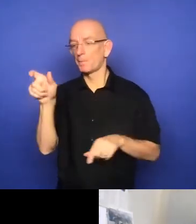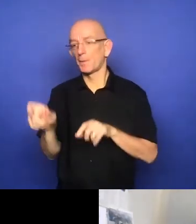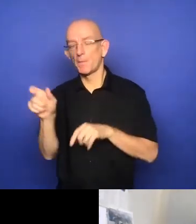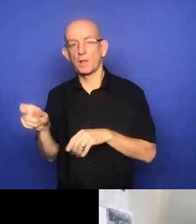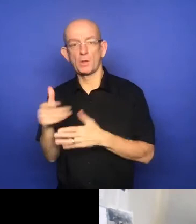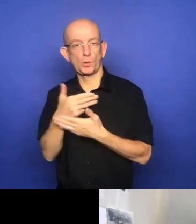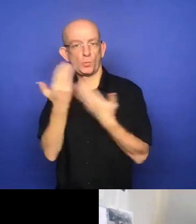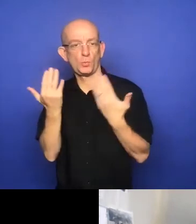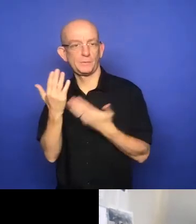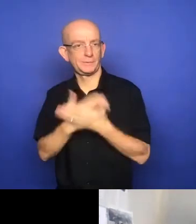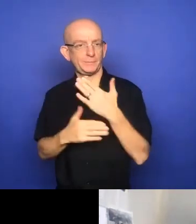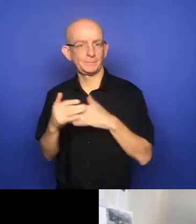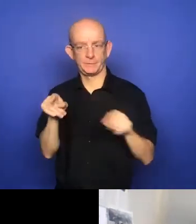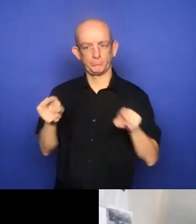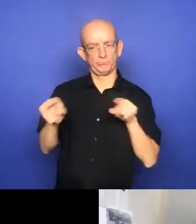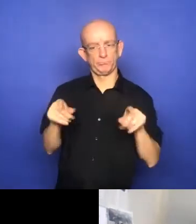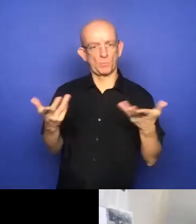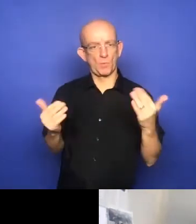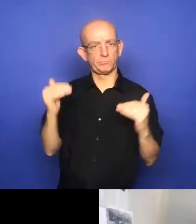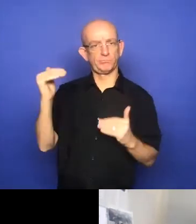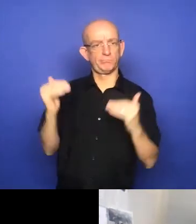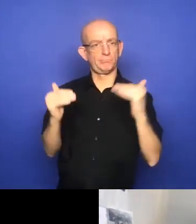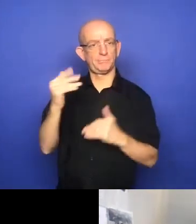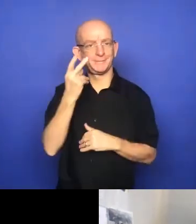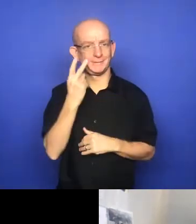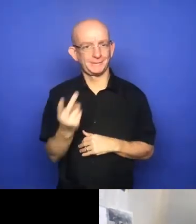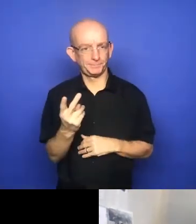to people without disabilities. And we are, with regard to